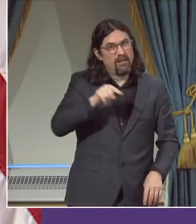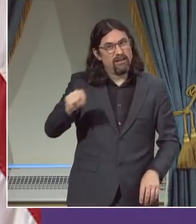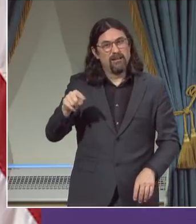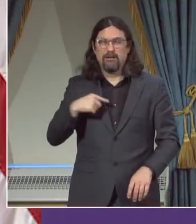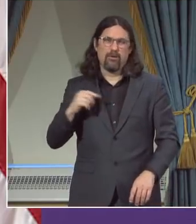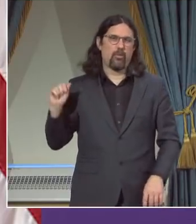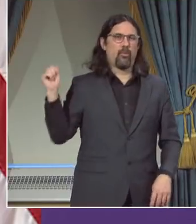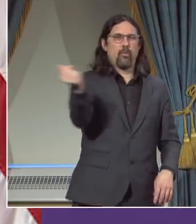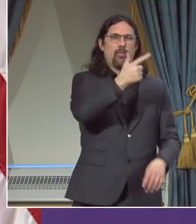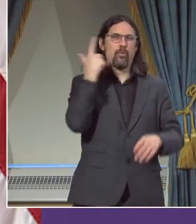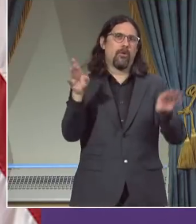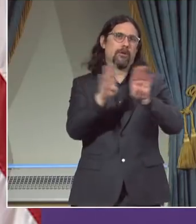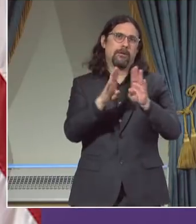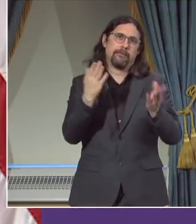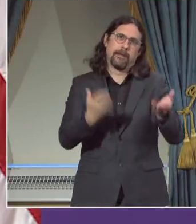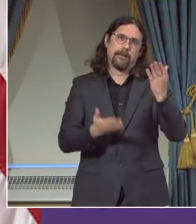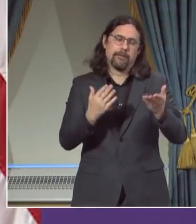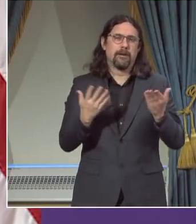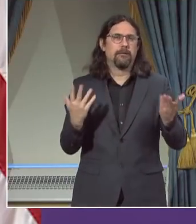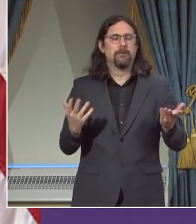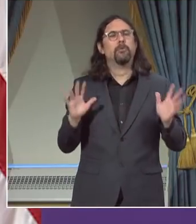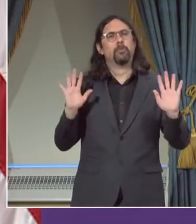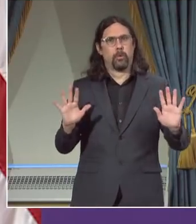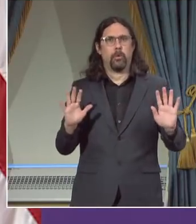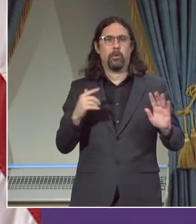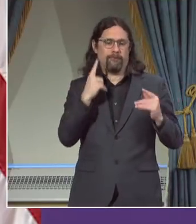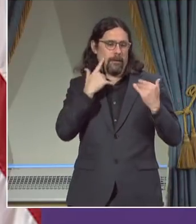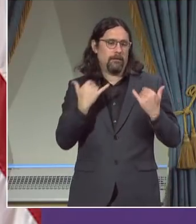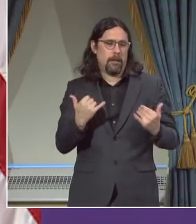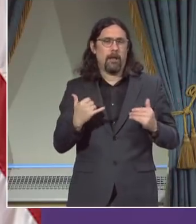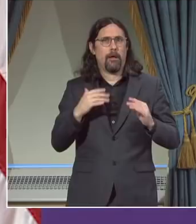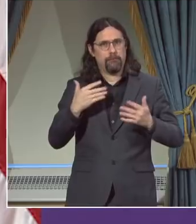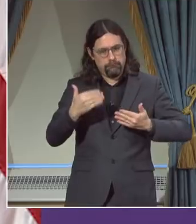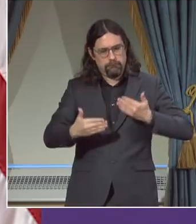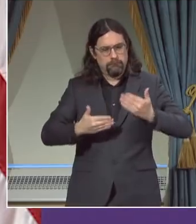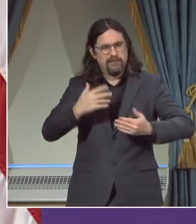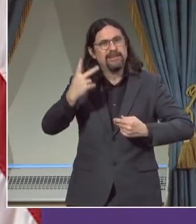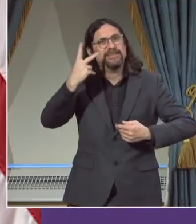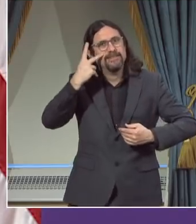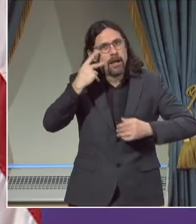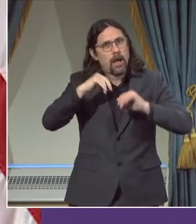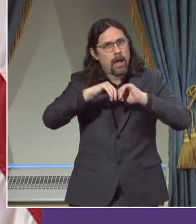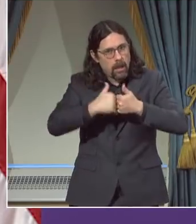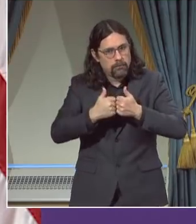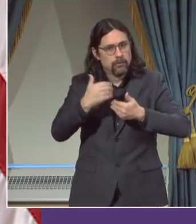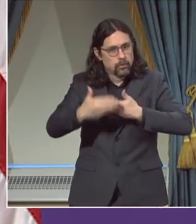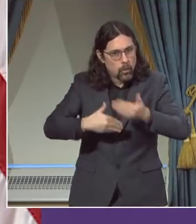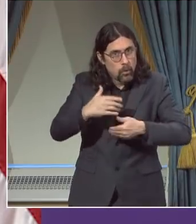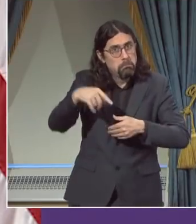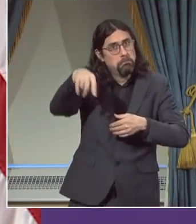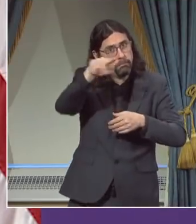DO THIS IN STAGING TO SEE WHAT WE CAN KEEP OPEN BECAUSE I'M FEELING HOW MUCH NEW YORKERS HAVE